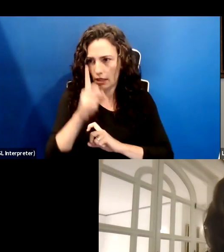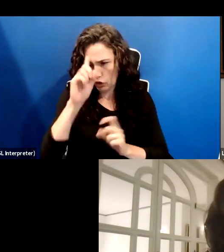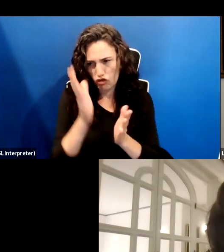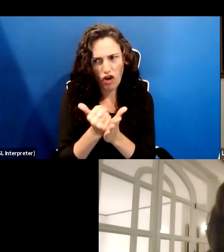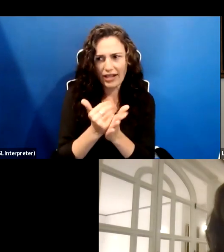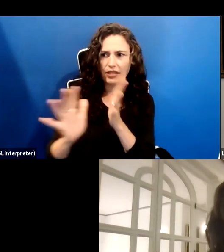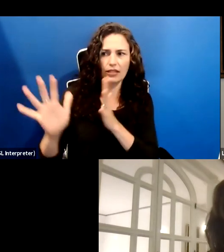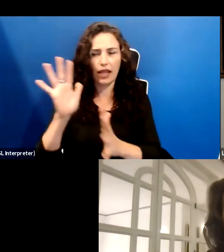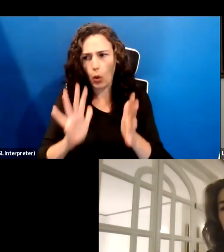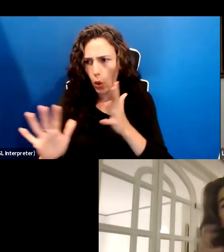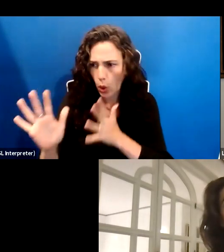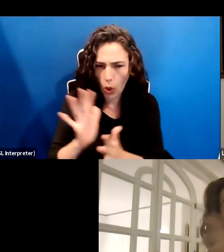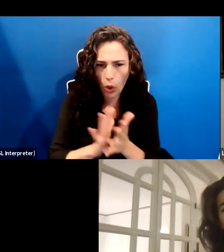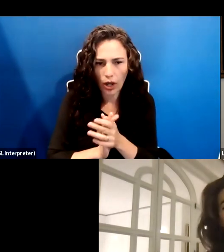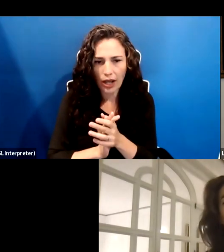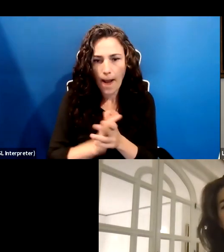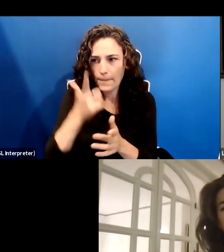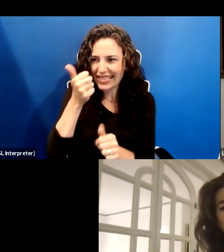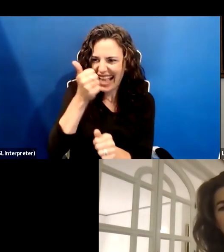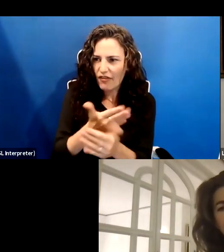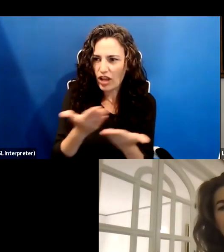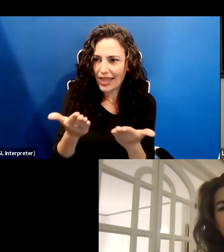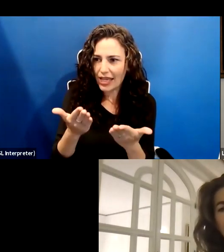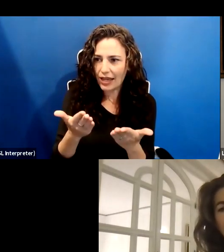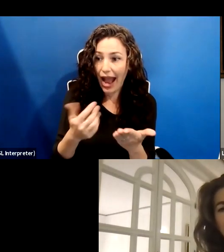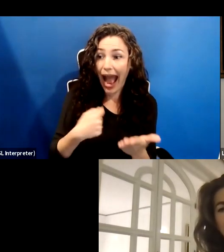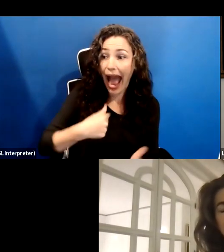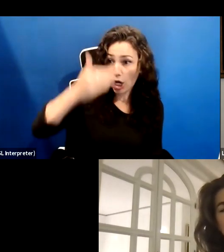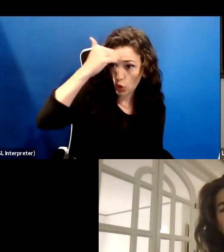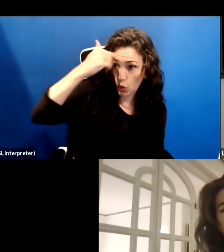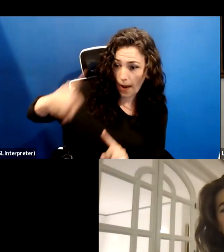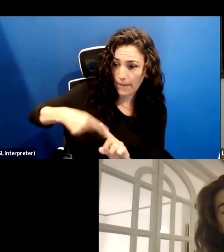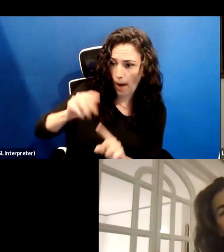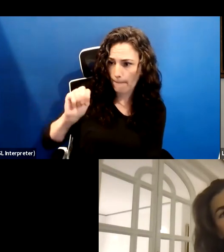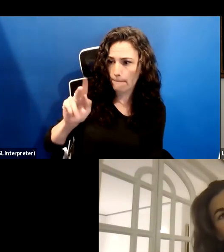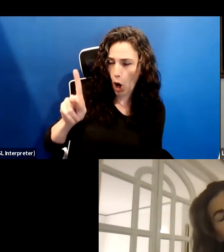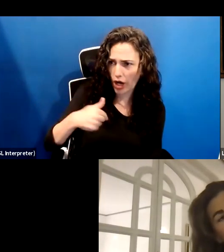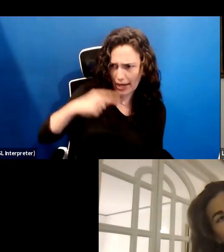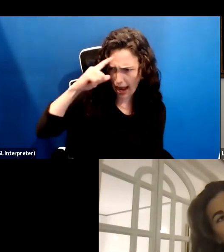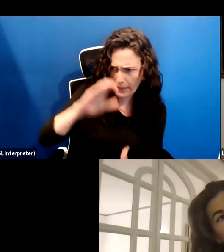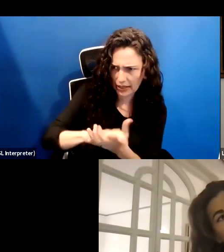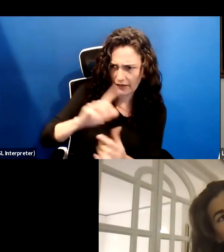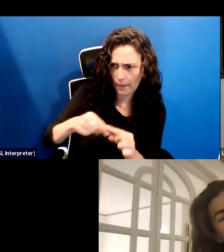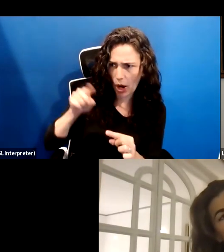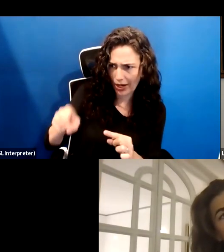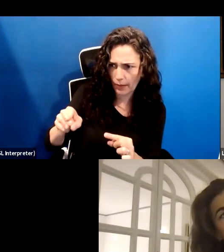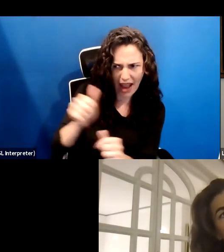and what he believed in was being completely turned upside down. And, you know, at the beginning,